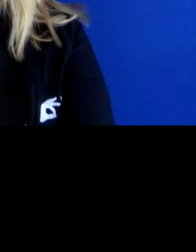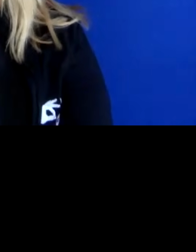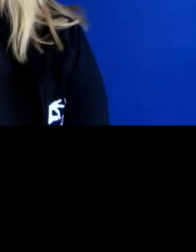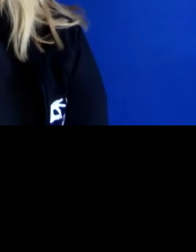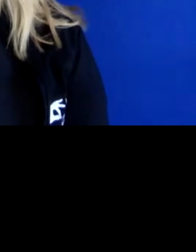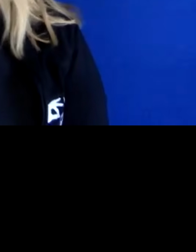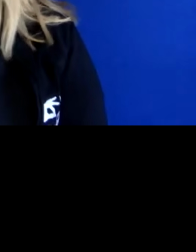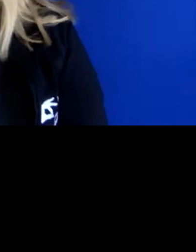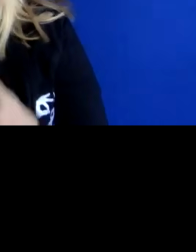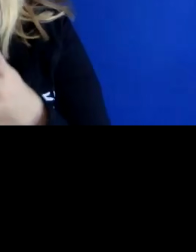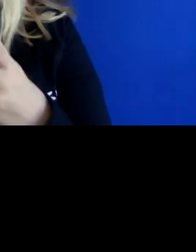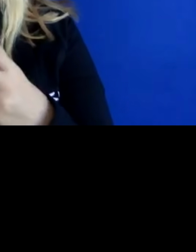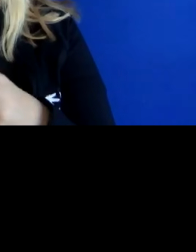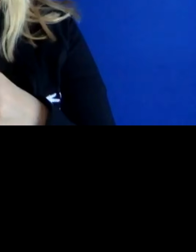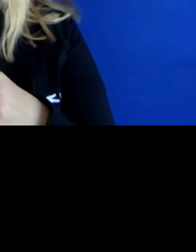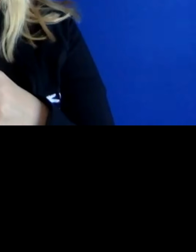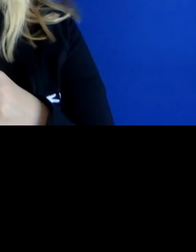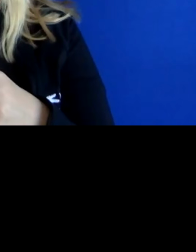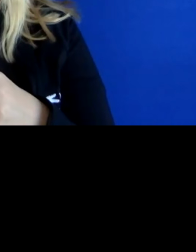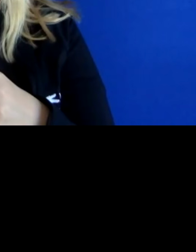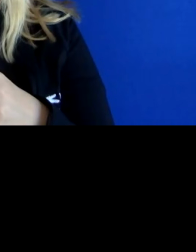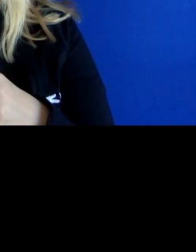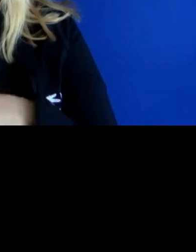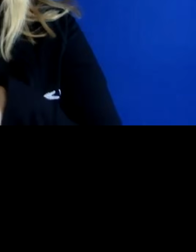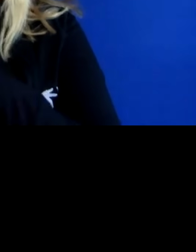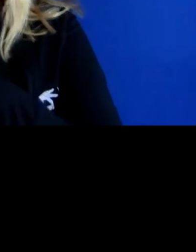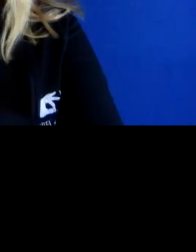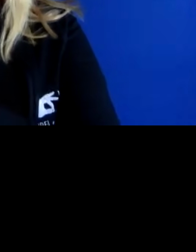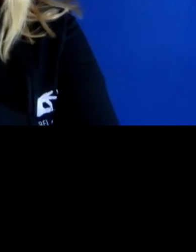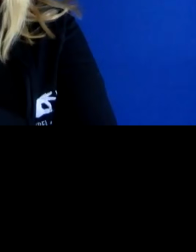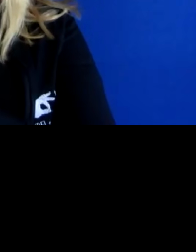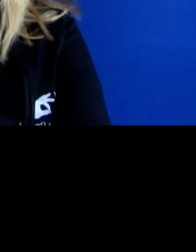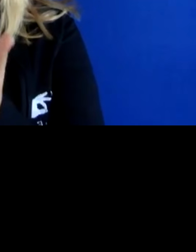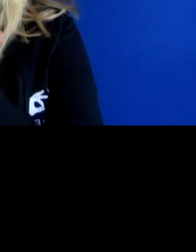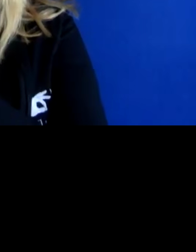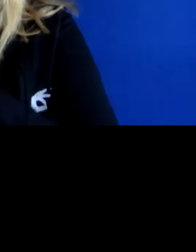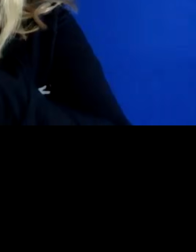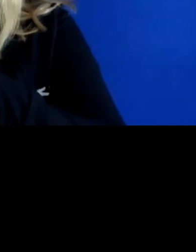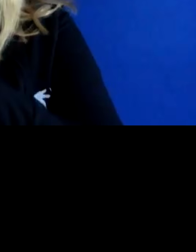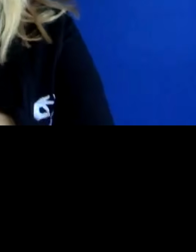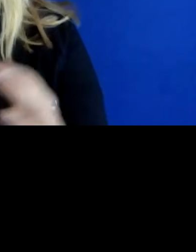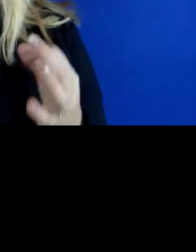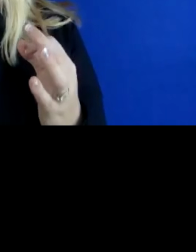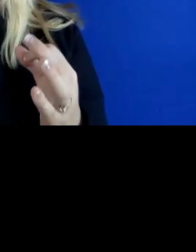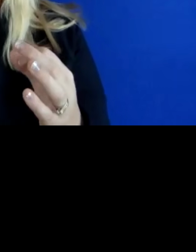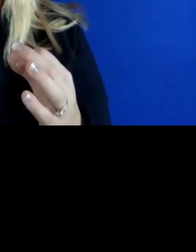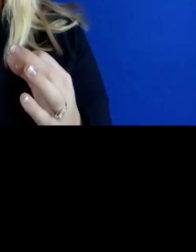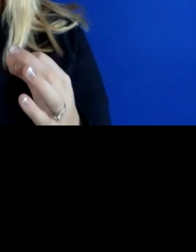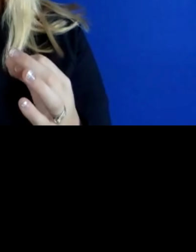And, it's going to be a screen reader test, with feedback, for FacetWP WordPress Plugin.